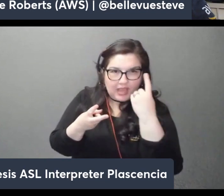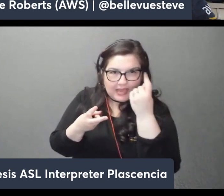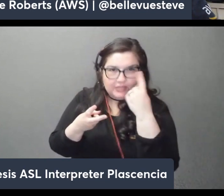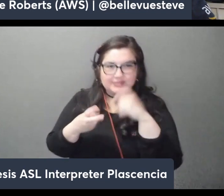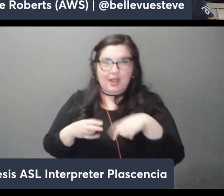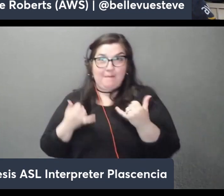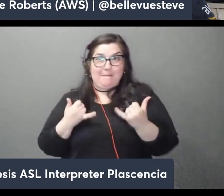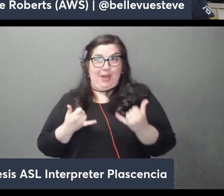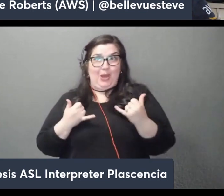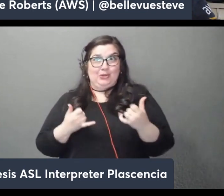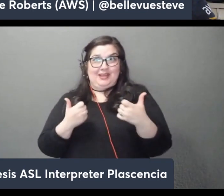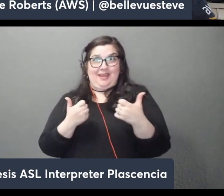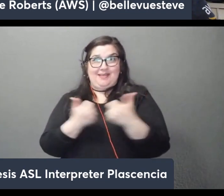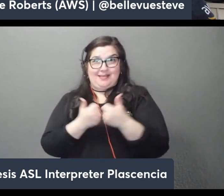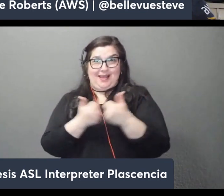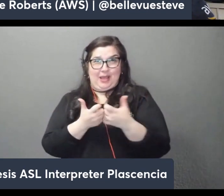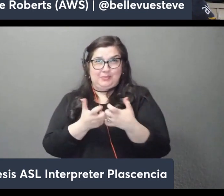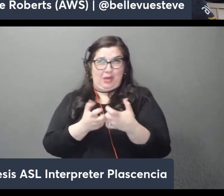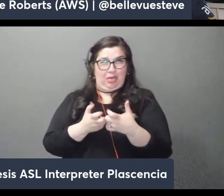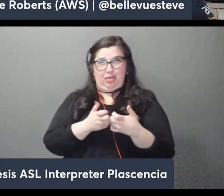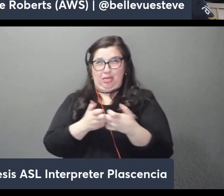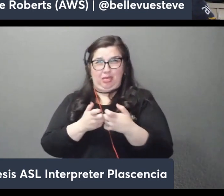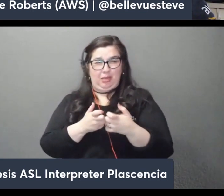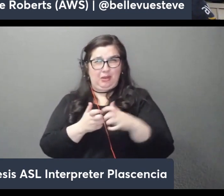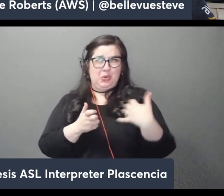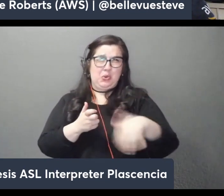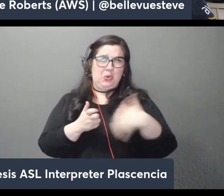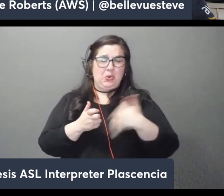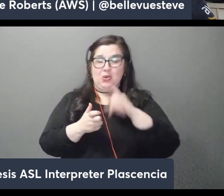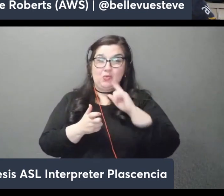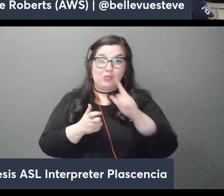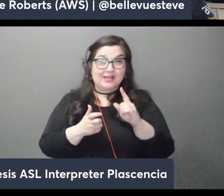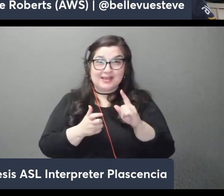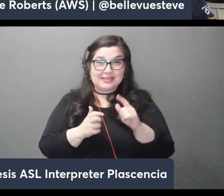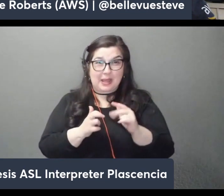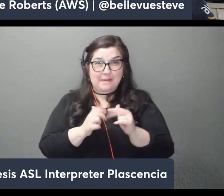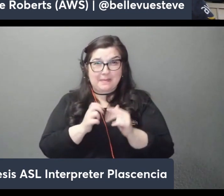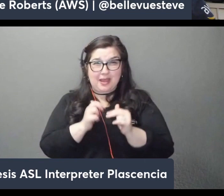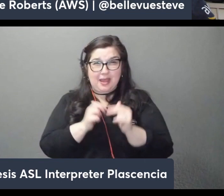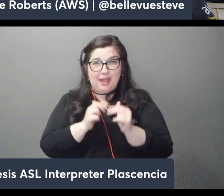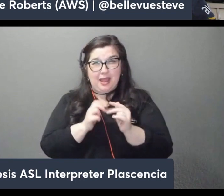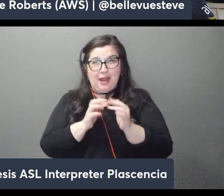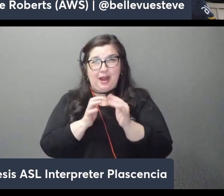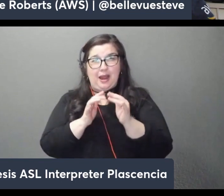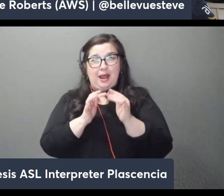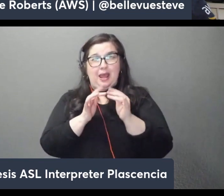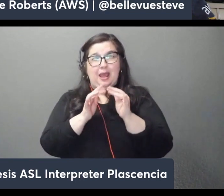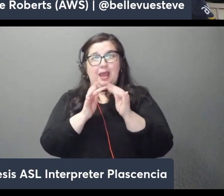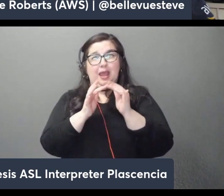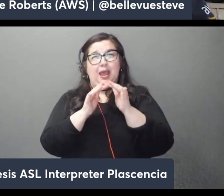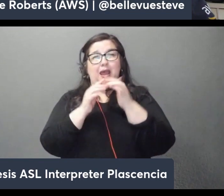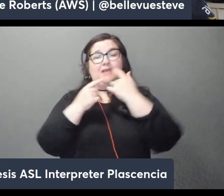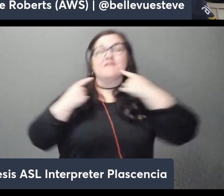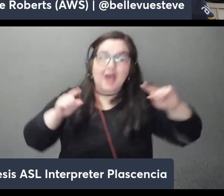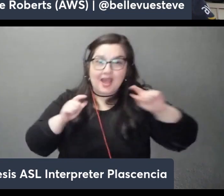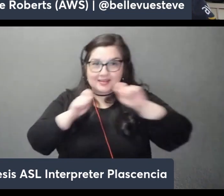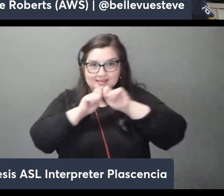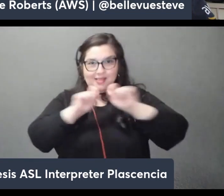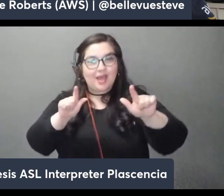they get very, very, there's a long build-up to the game actually launching, and everybody's waiting anxiously for the new game